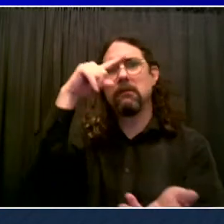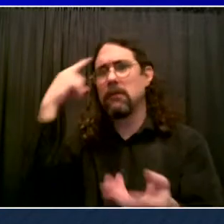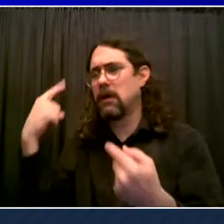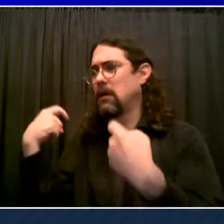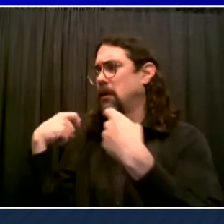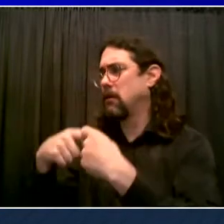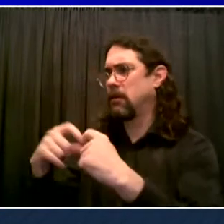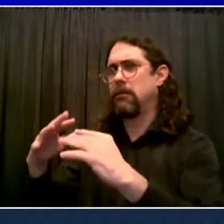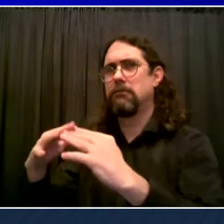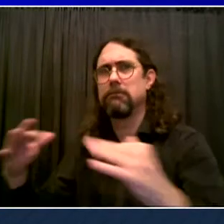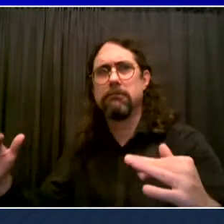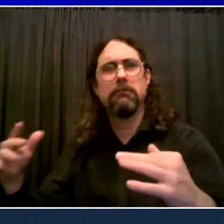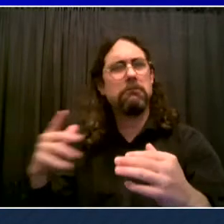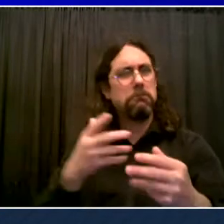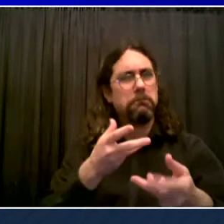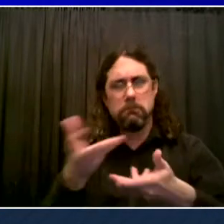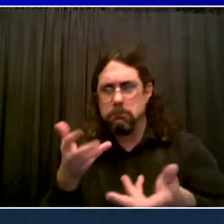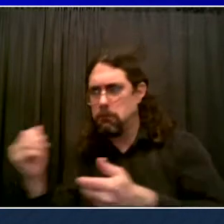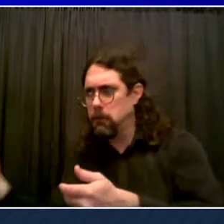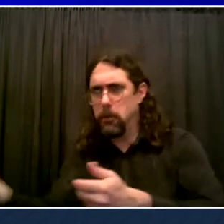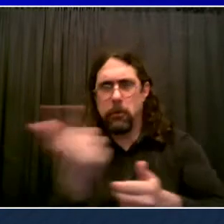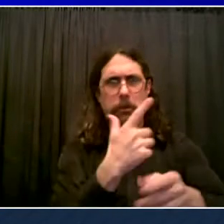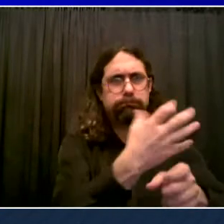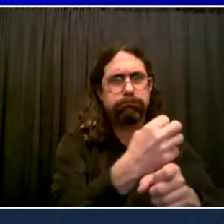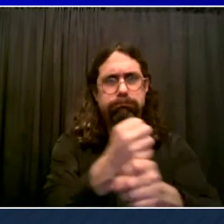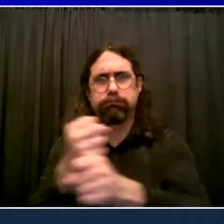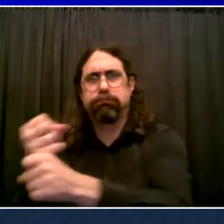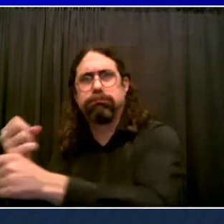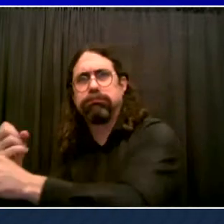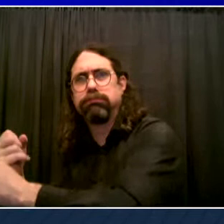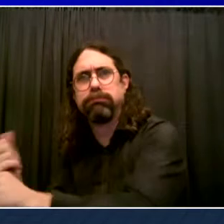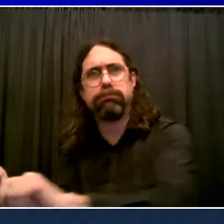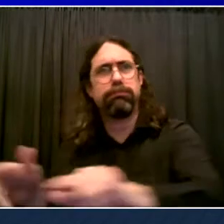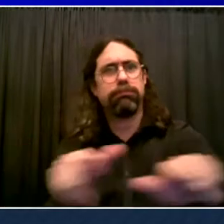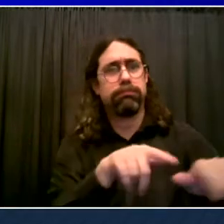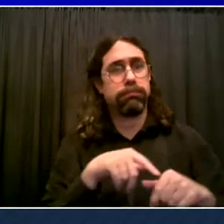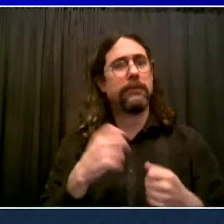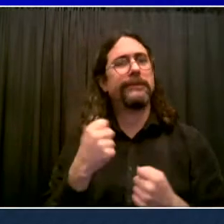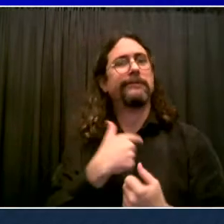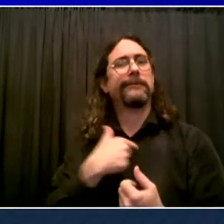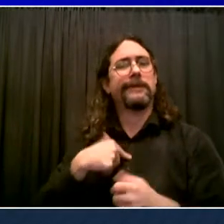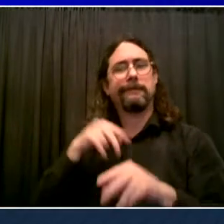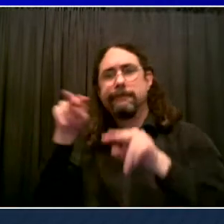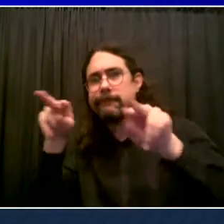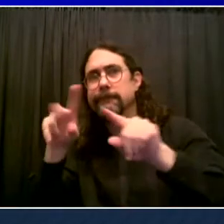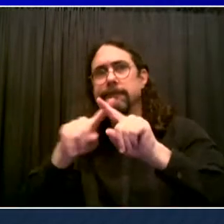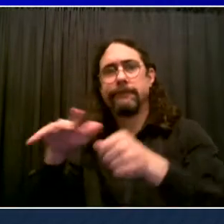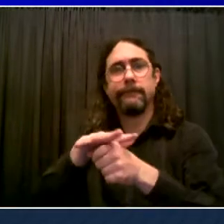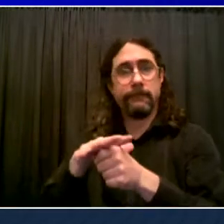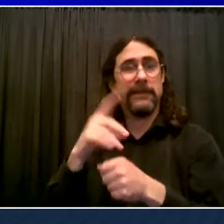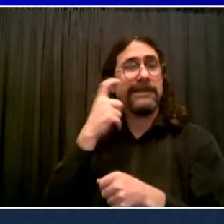GRASSROOTS MORE MORE SITES THE PUBLIC HOUSING DEVELOPMENTS. UHOSES OF WORSHIP, COMMUNITY